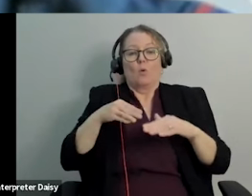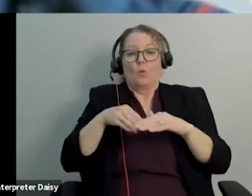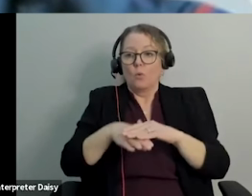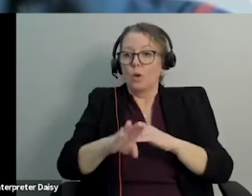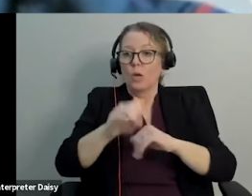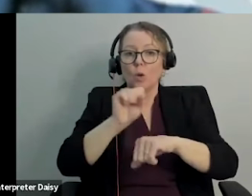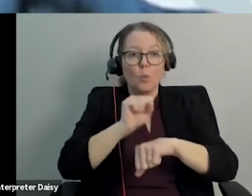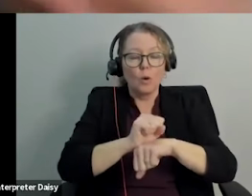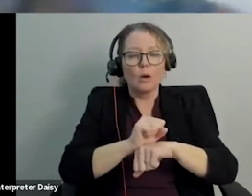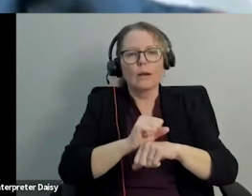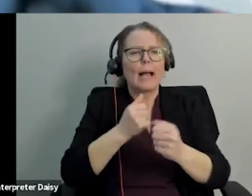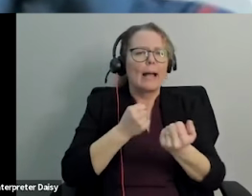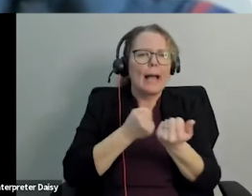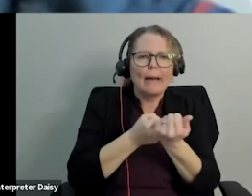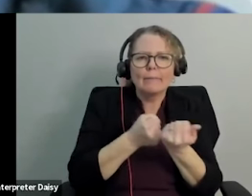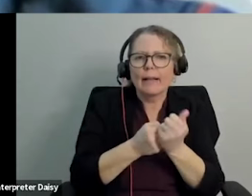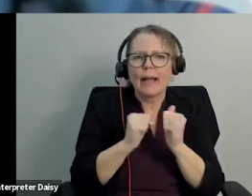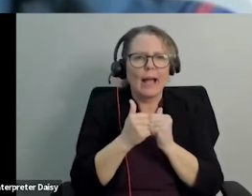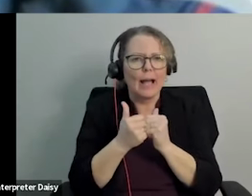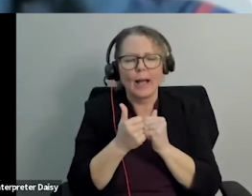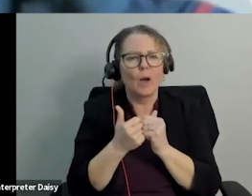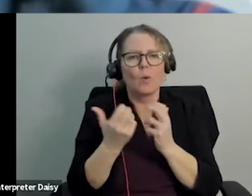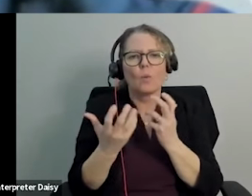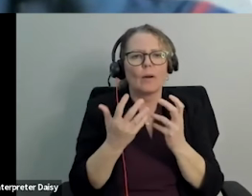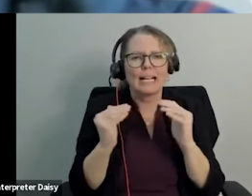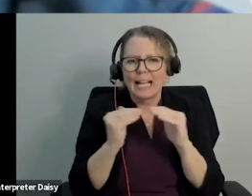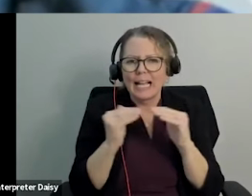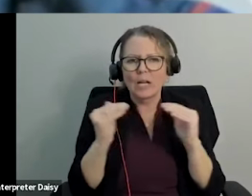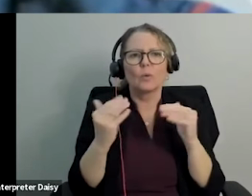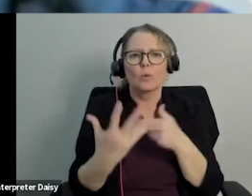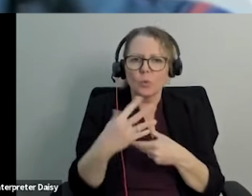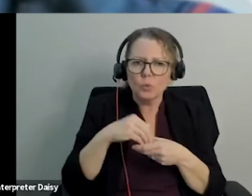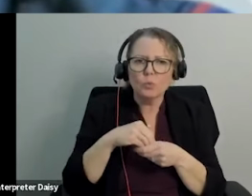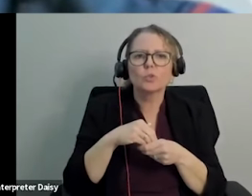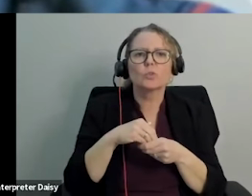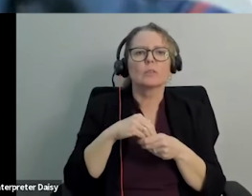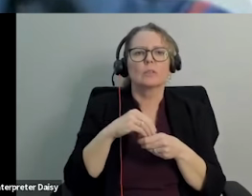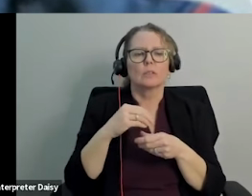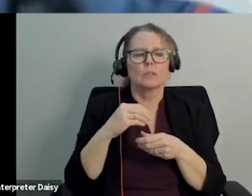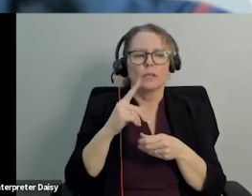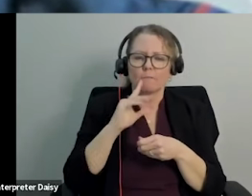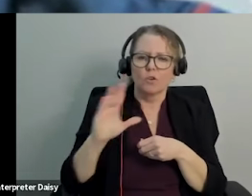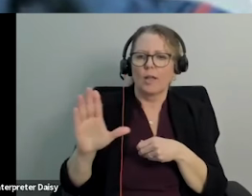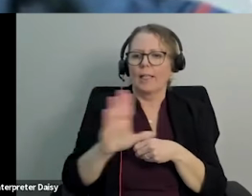to advocate and for getting equity and inclusion considered in their spaces they're at?